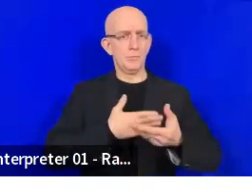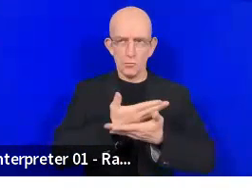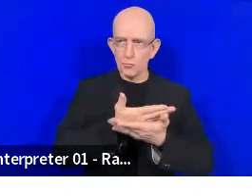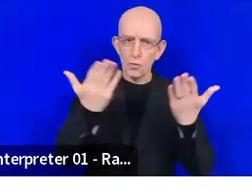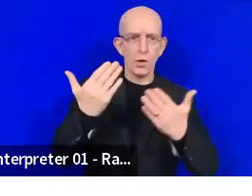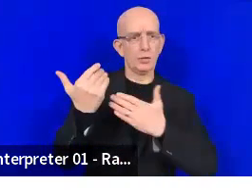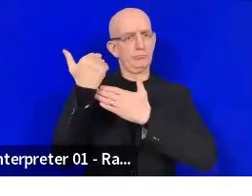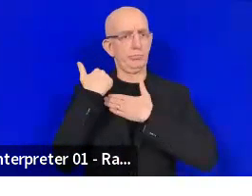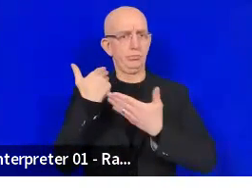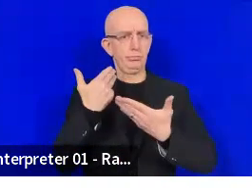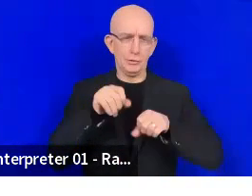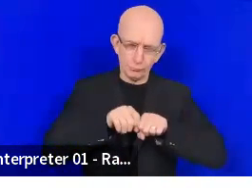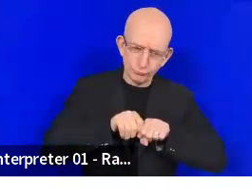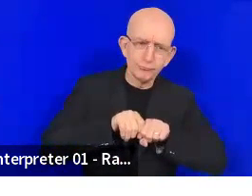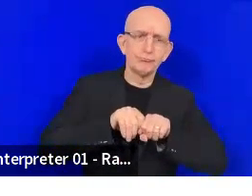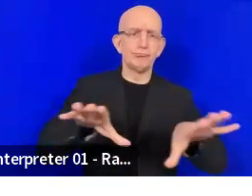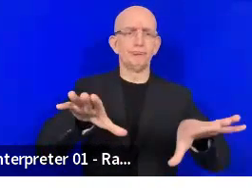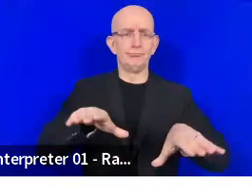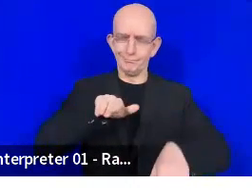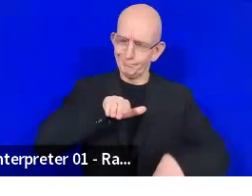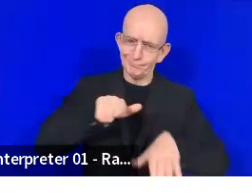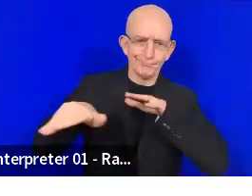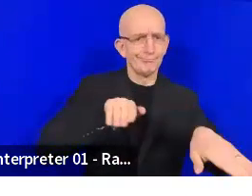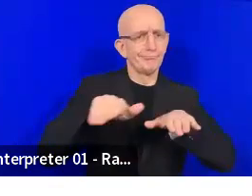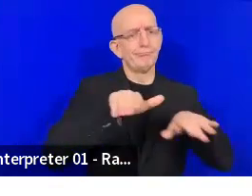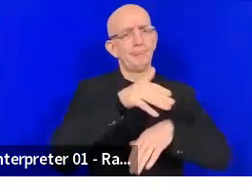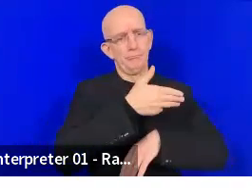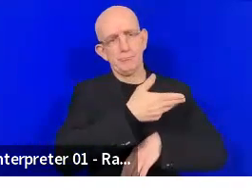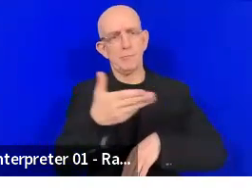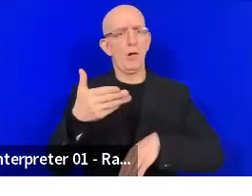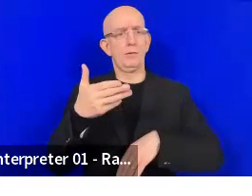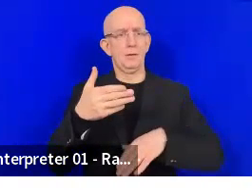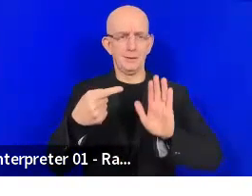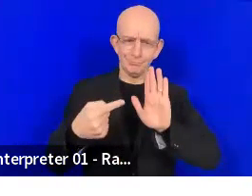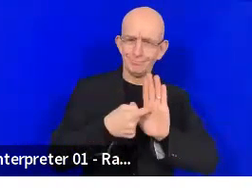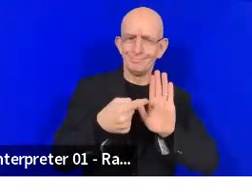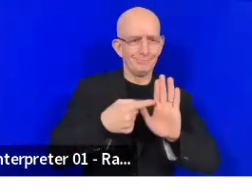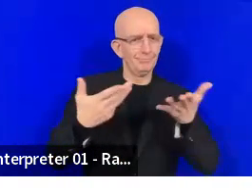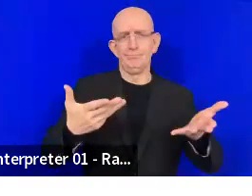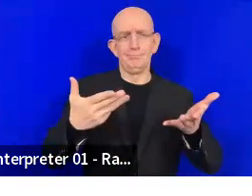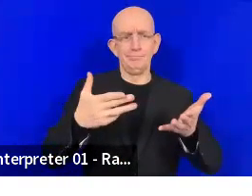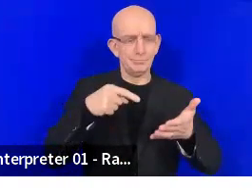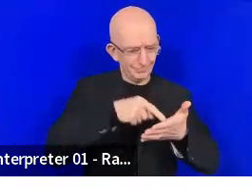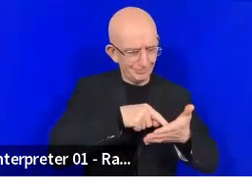Use it and align it with some of the asks you might have worked for, maybe disease specific